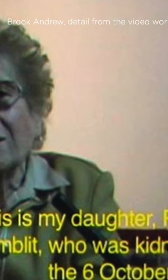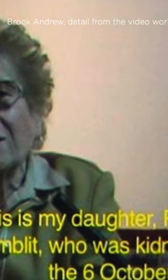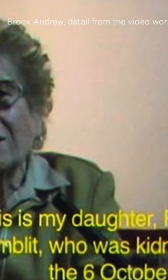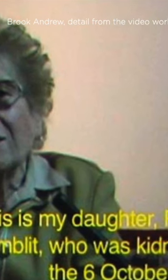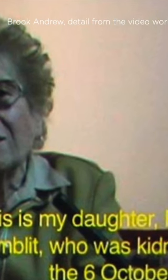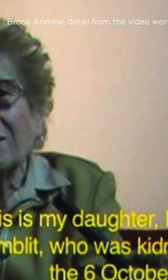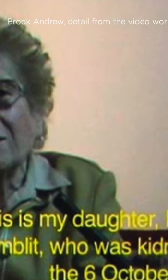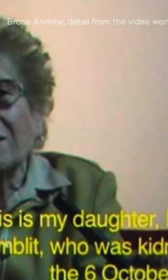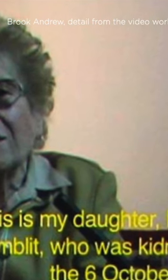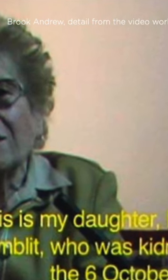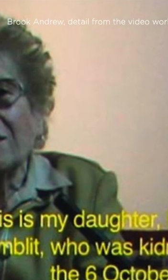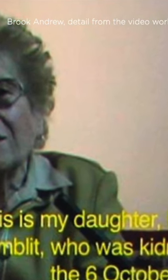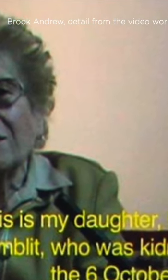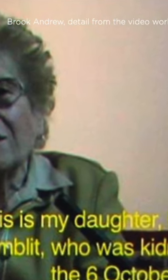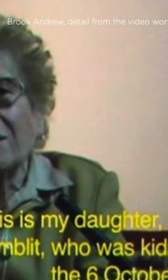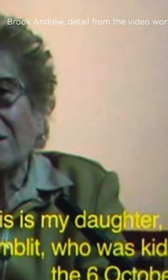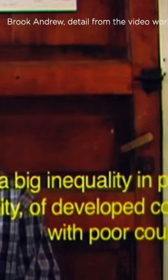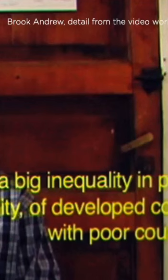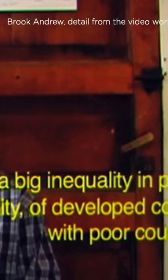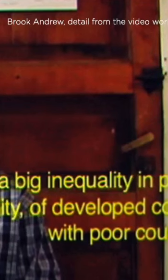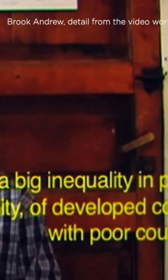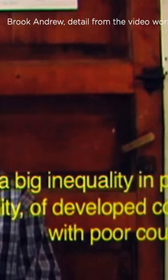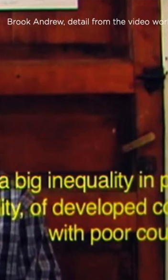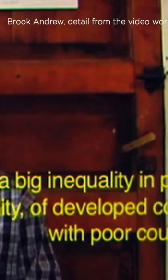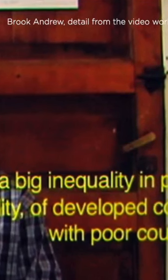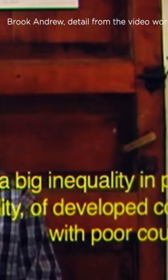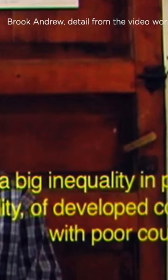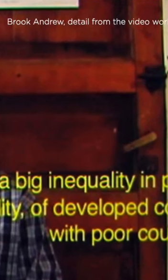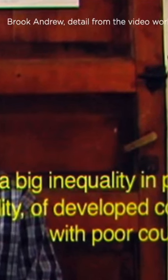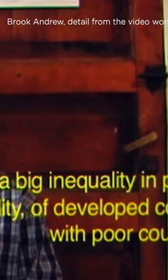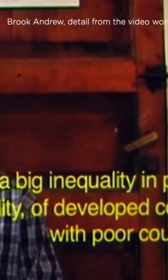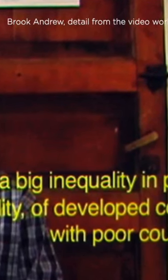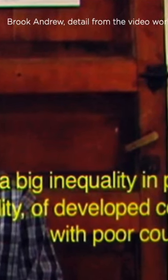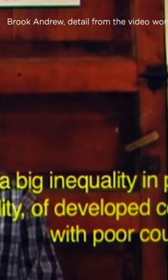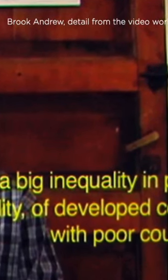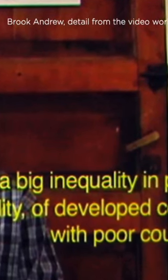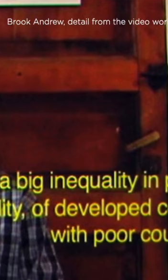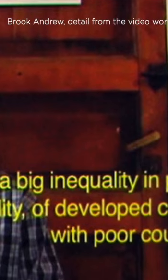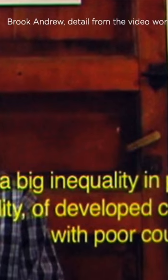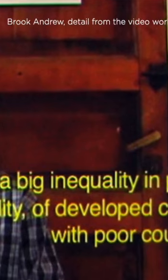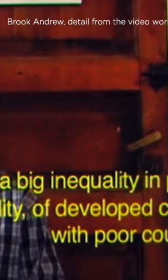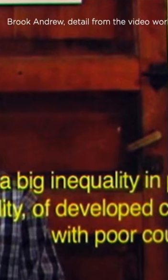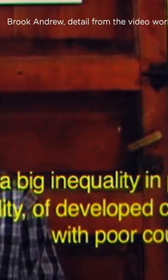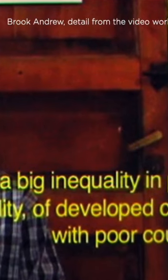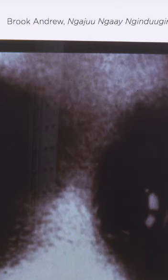His fascination with archival materials and strong interest in process is central to his practice.